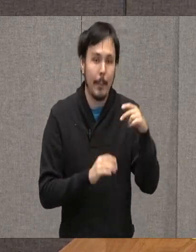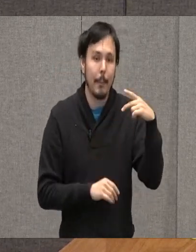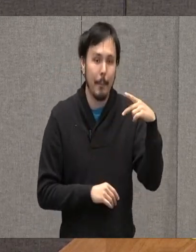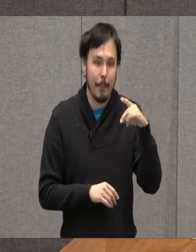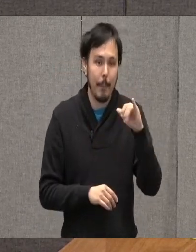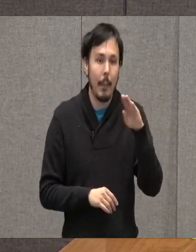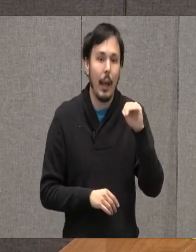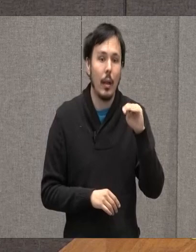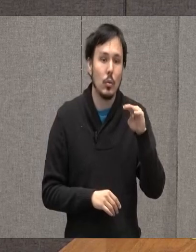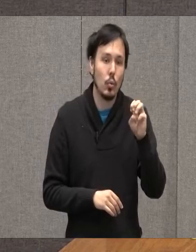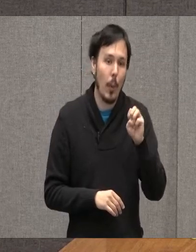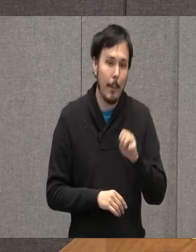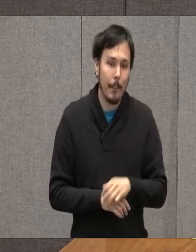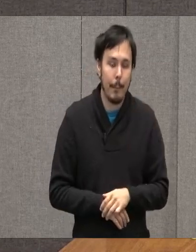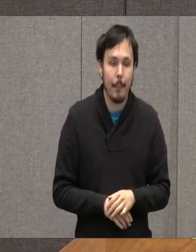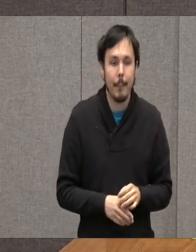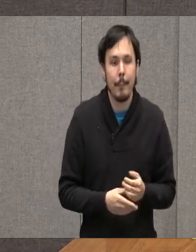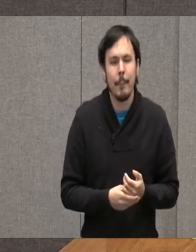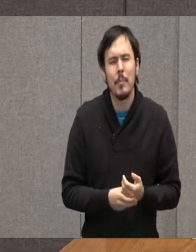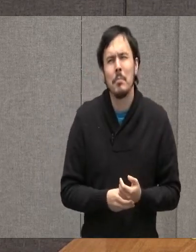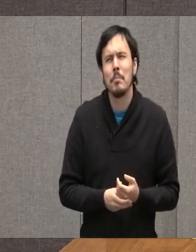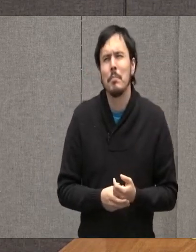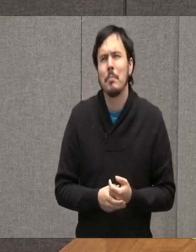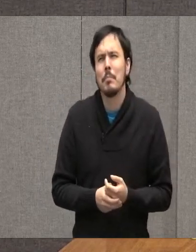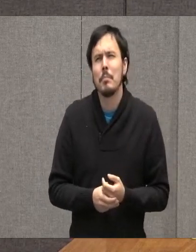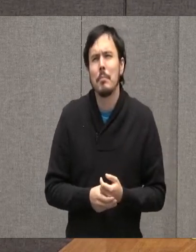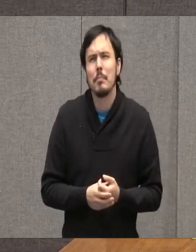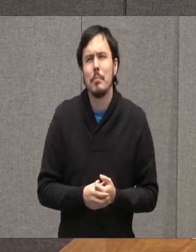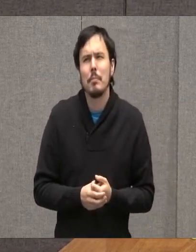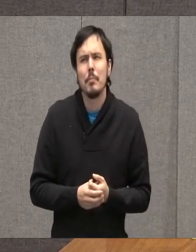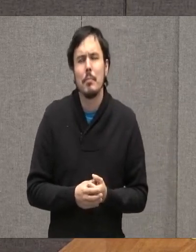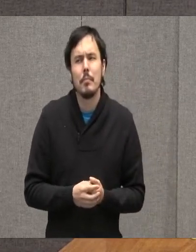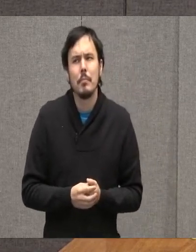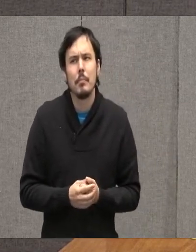Let's see what if we try, so some numbers are one step